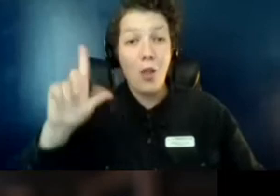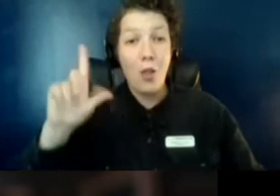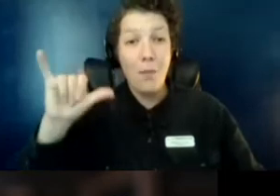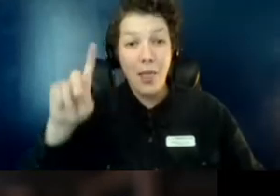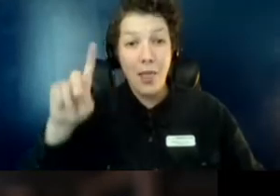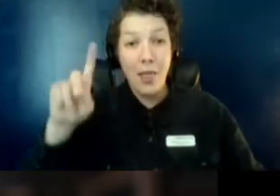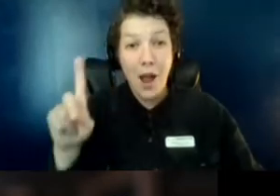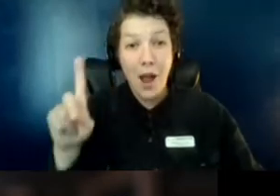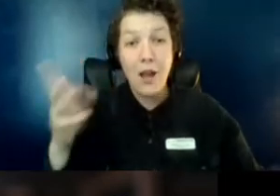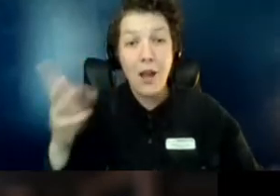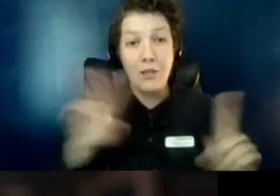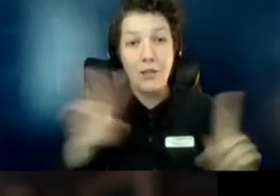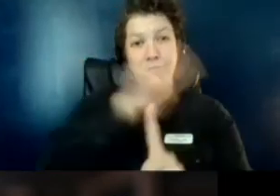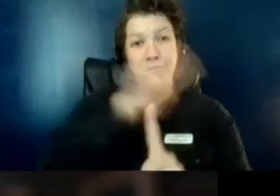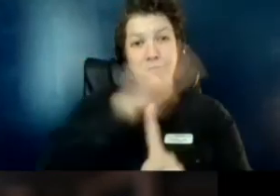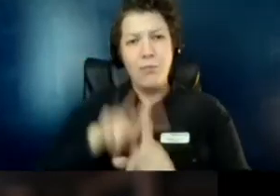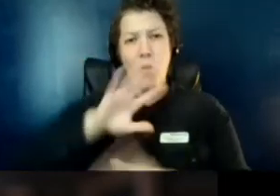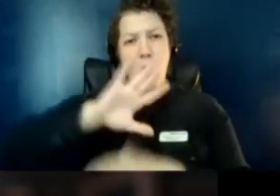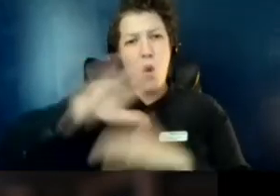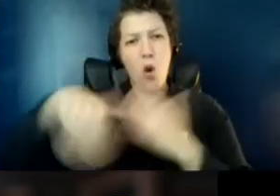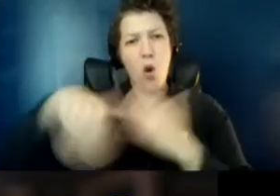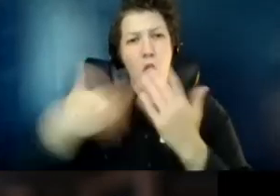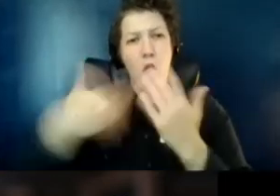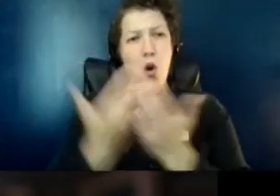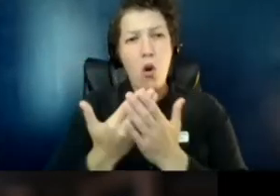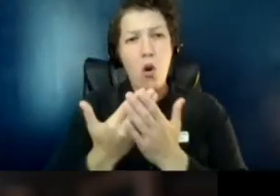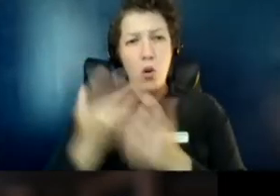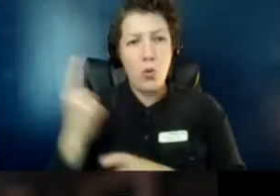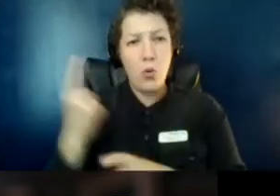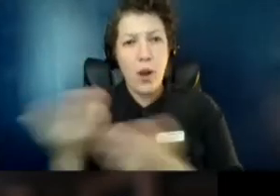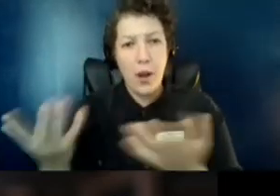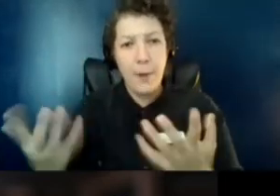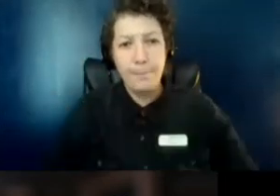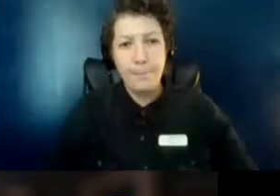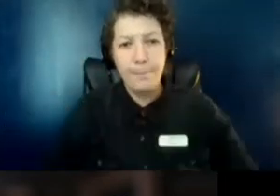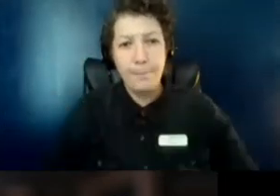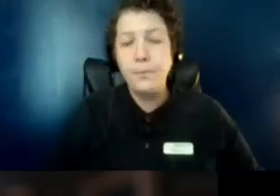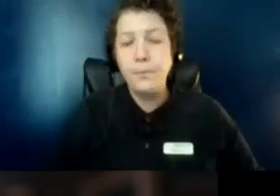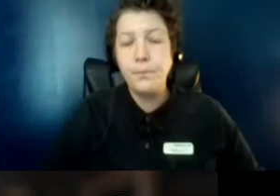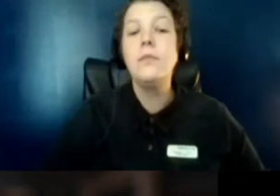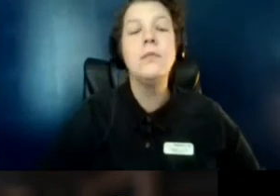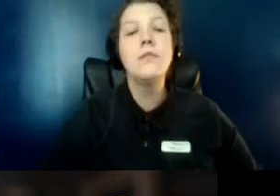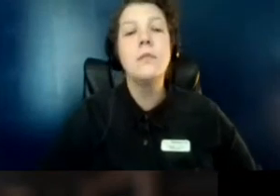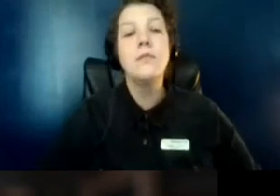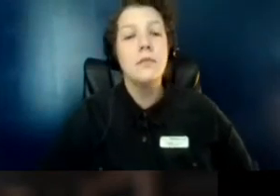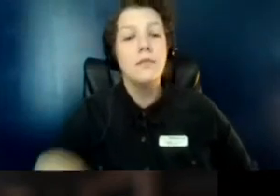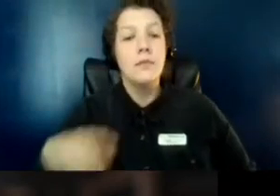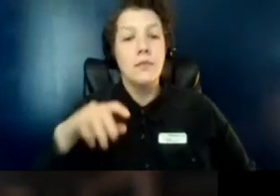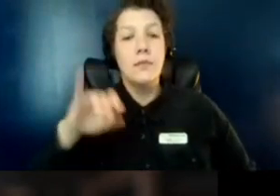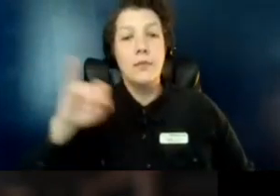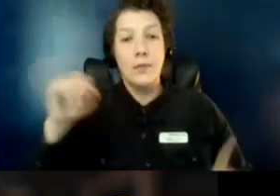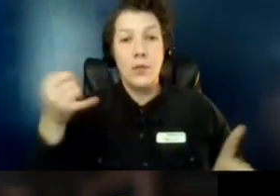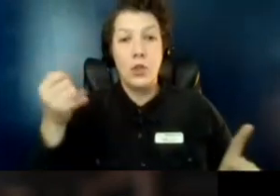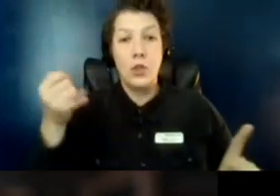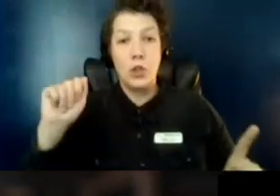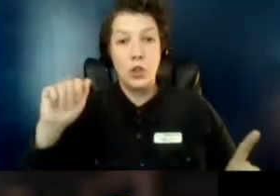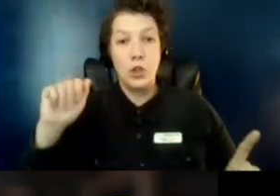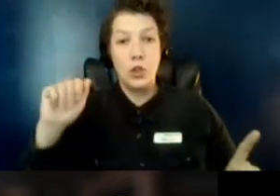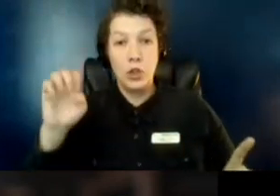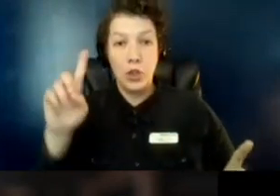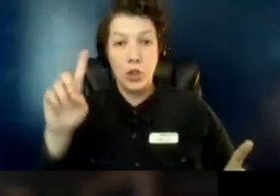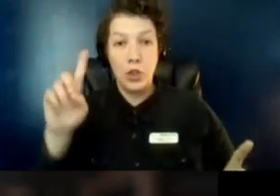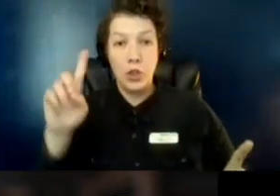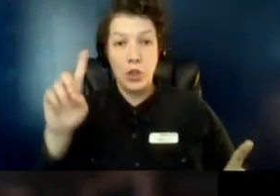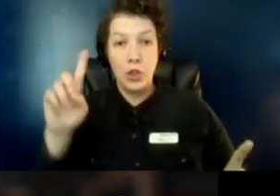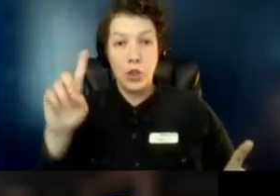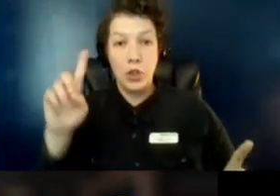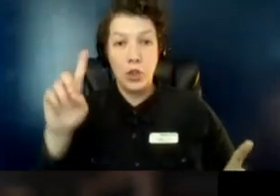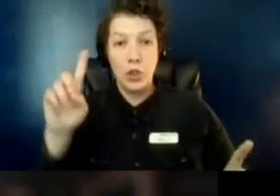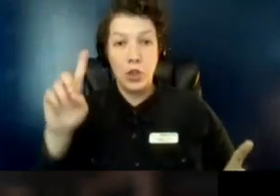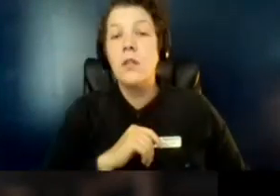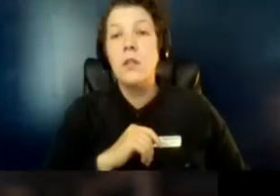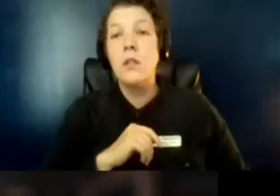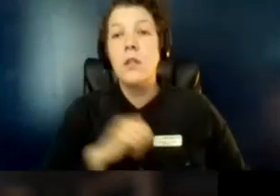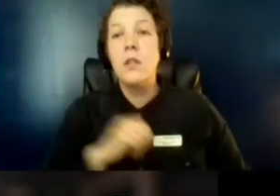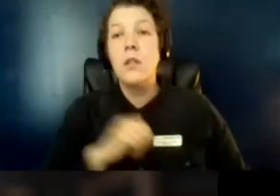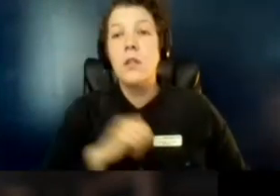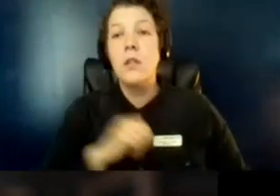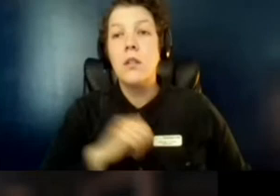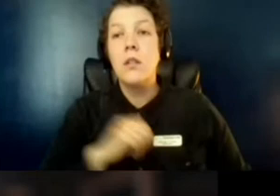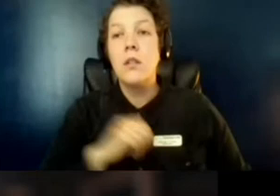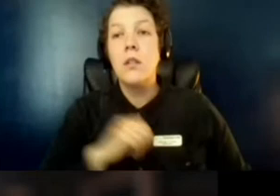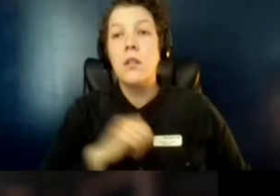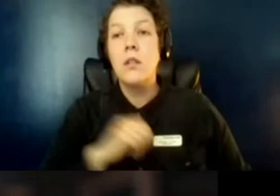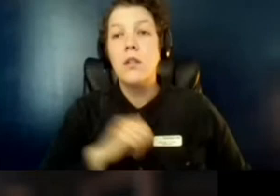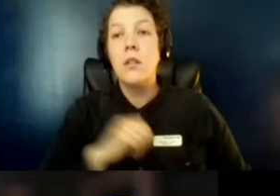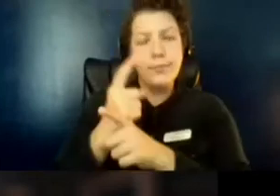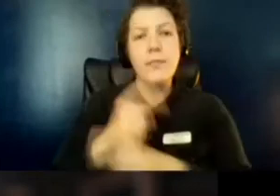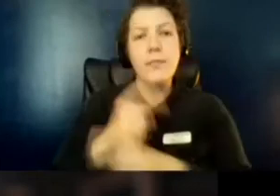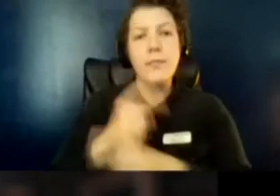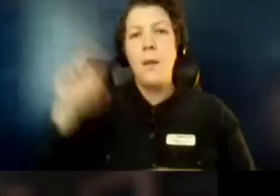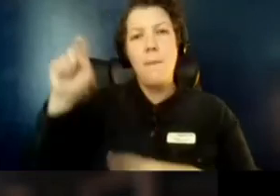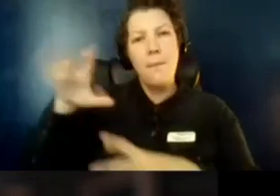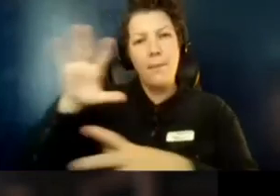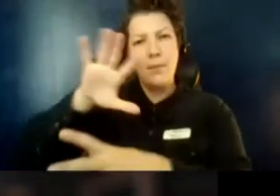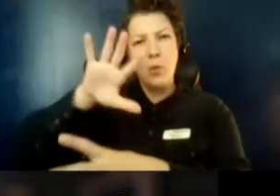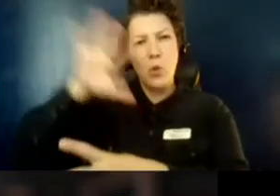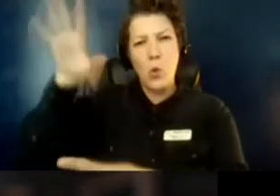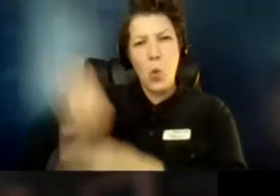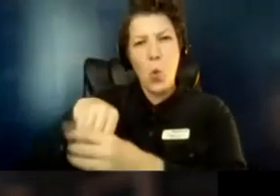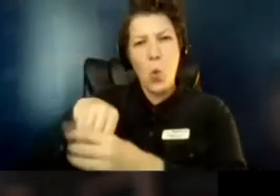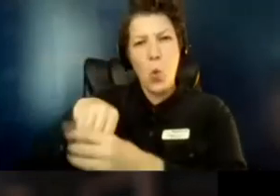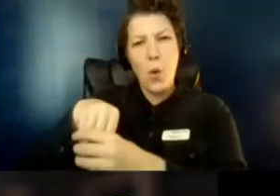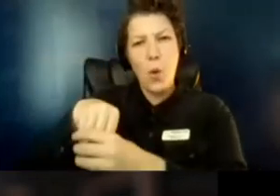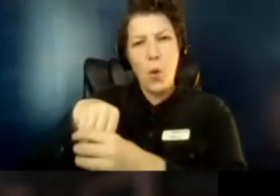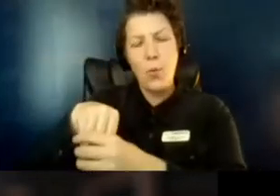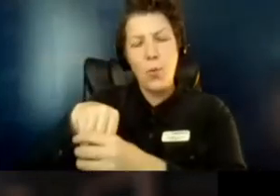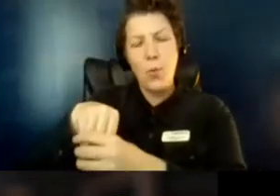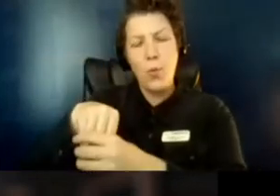Yeah. It's a way of thinking. A way of just making it part of how you always feel